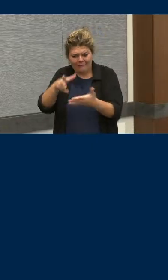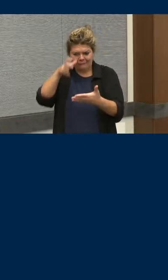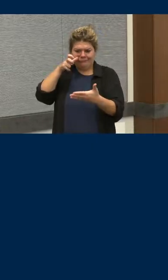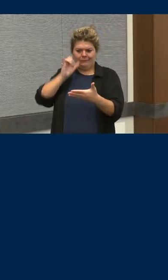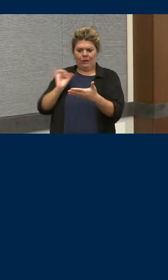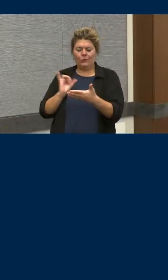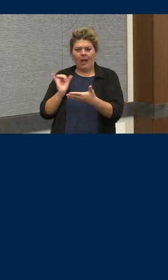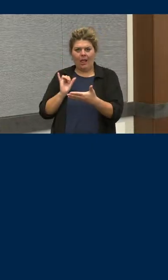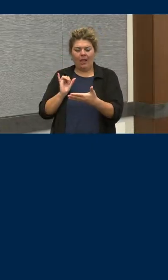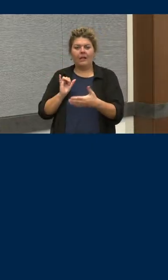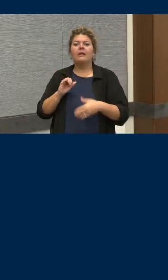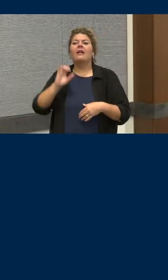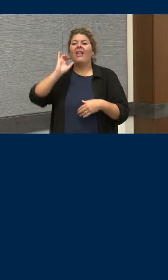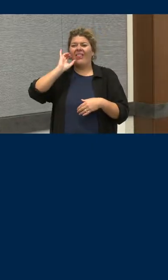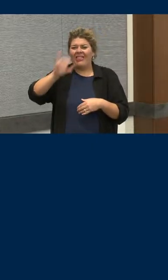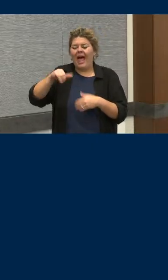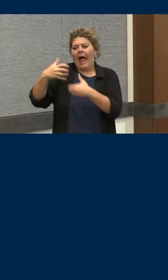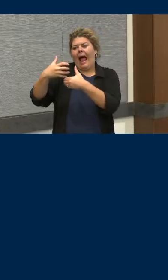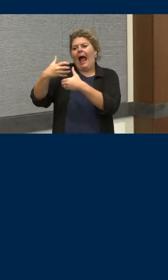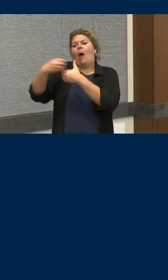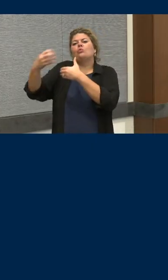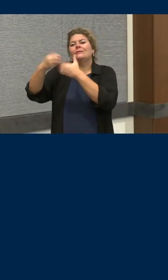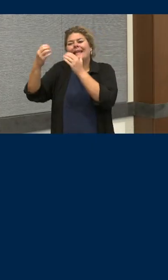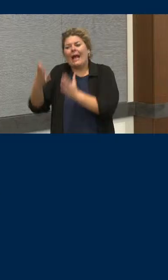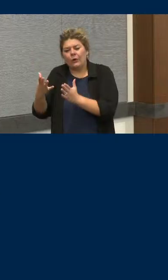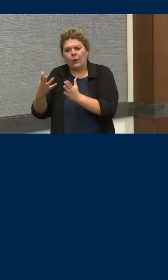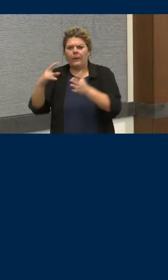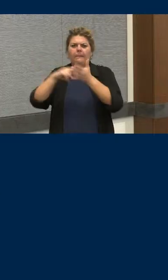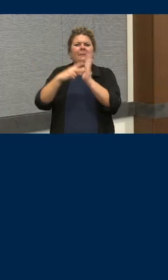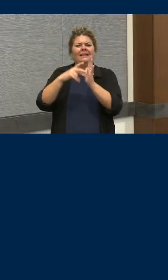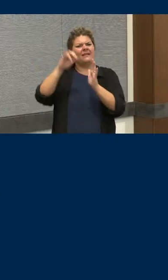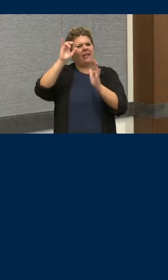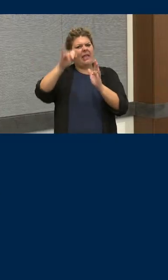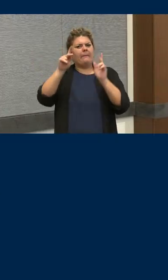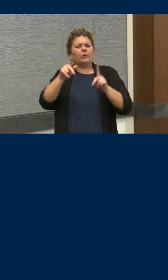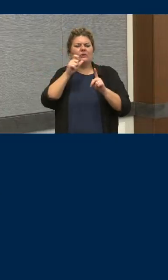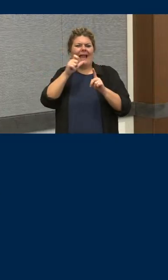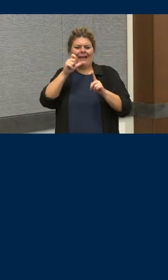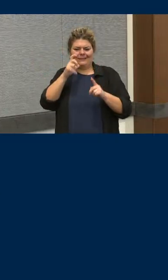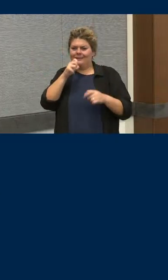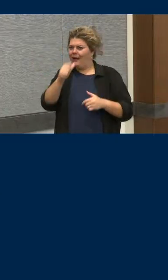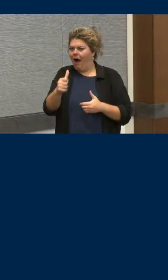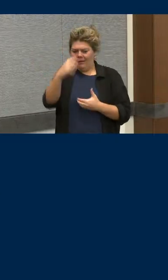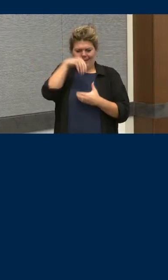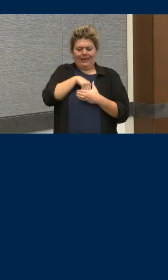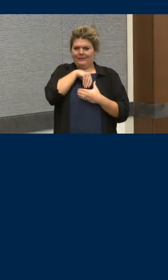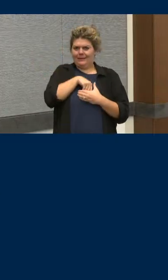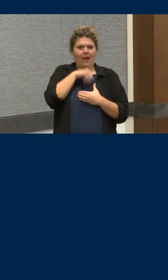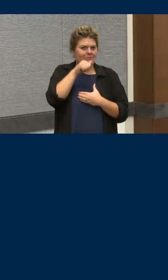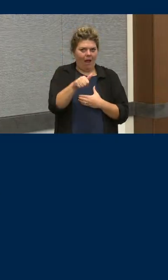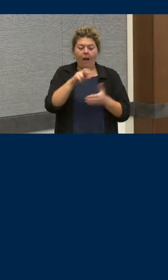outsider refers to that which is external to some other thing or